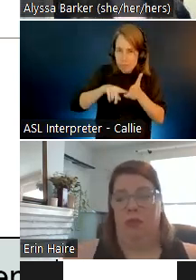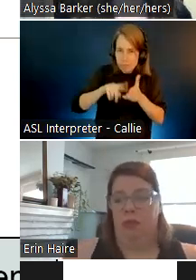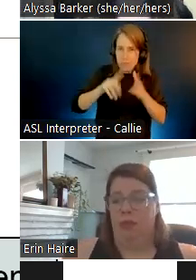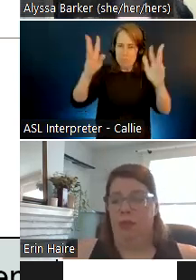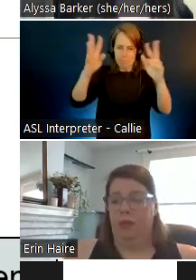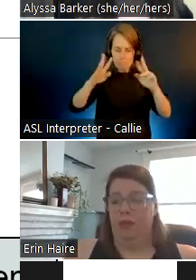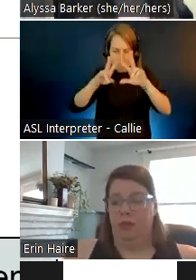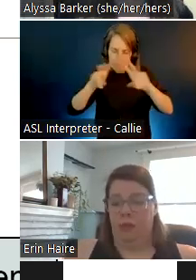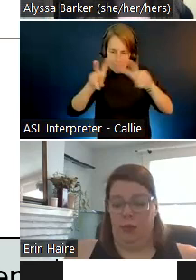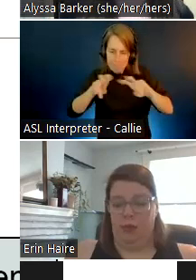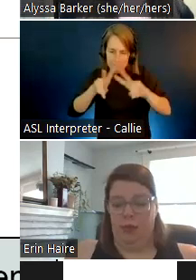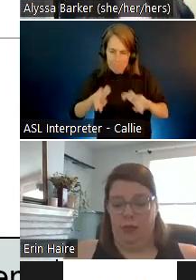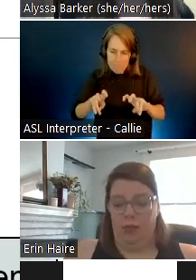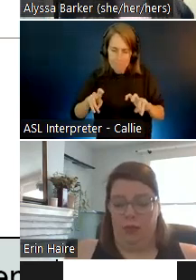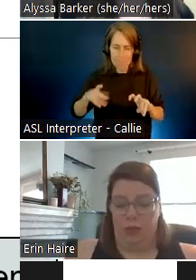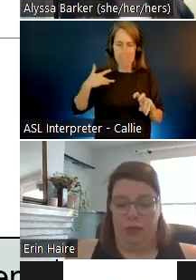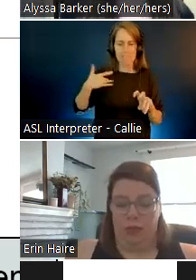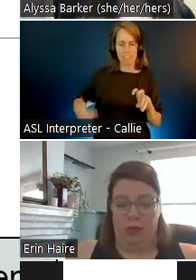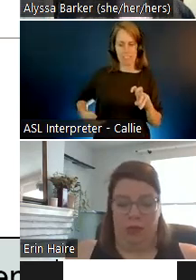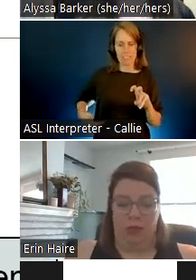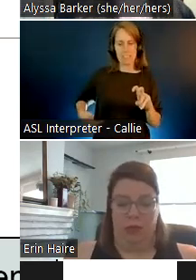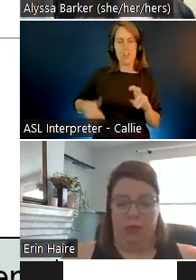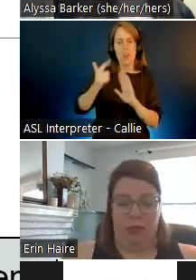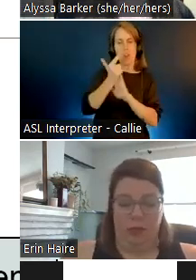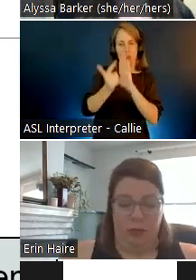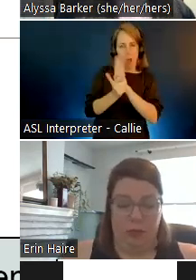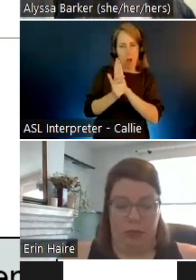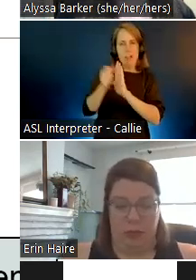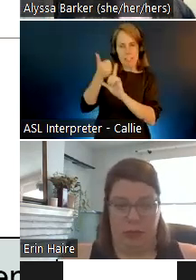as to whether the commission feels the law was violated and those two potential